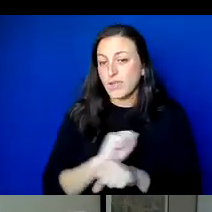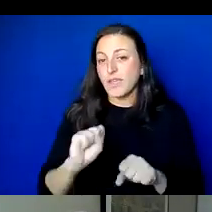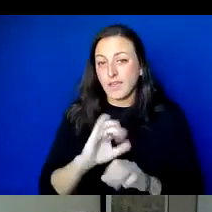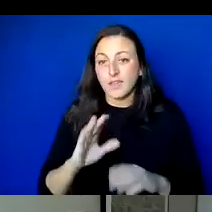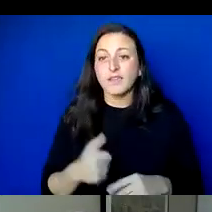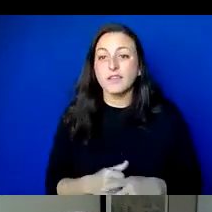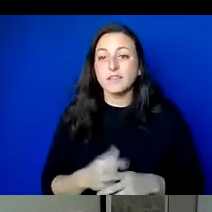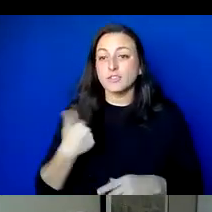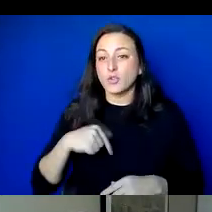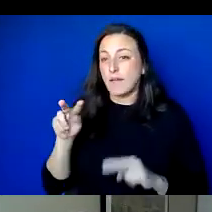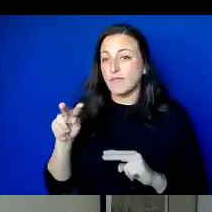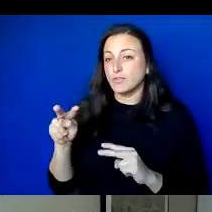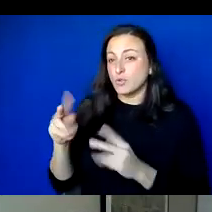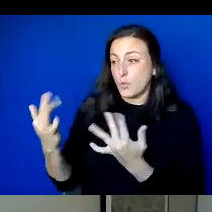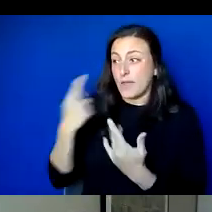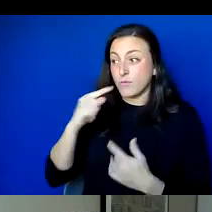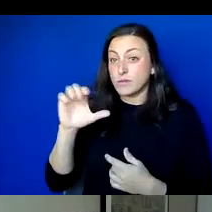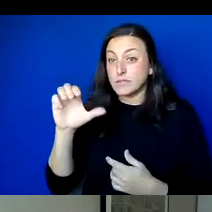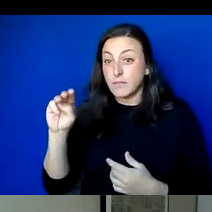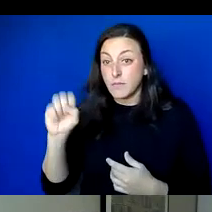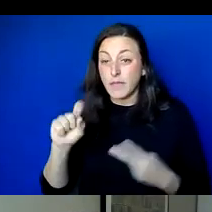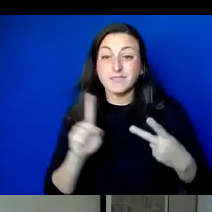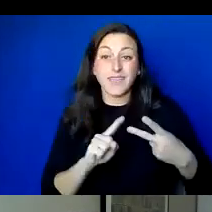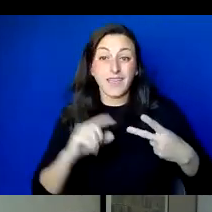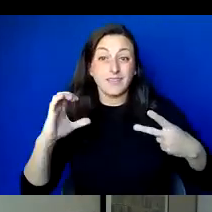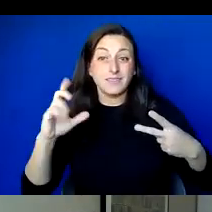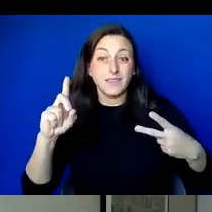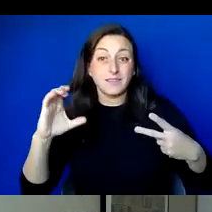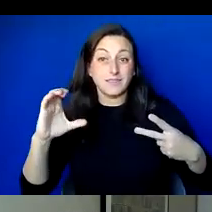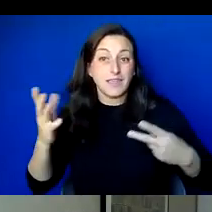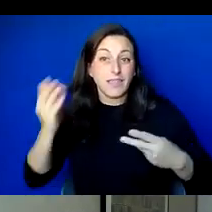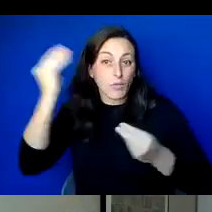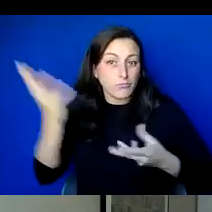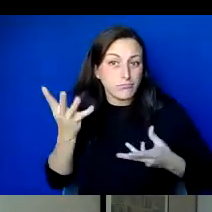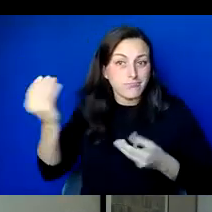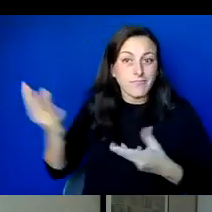CMS and the CDC for their guidance because we have to stay within their guard rails.